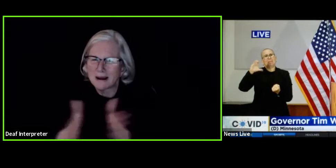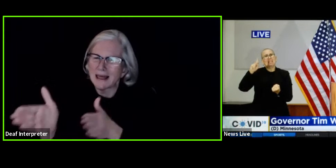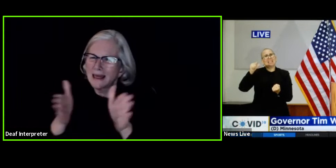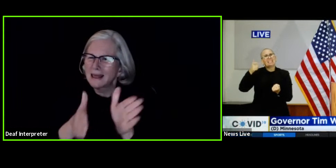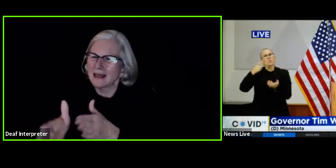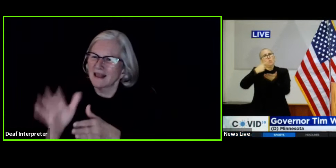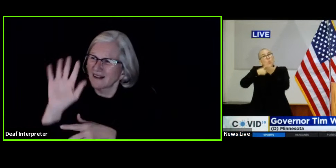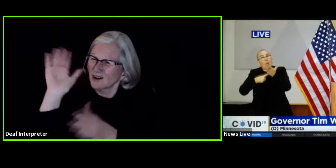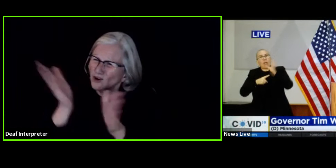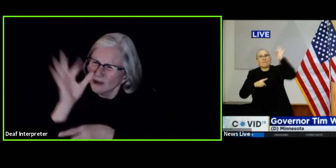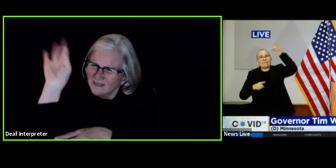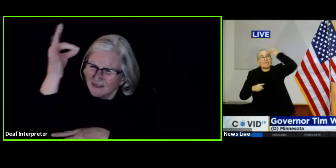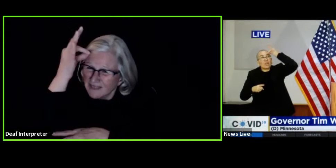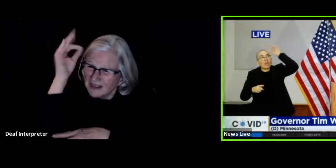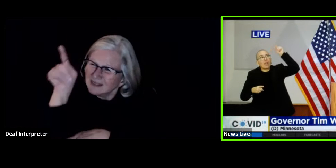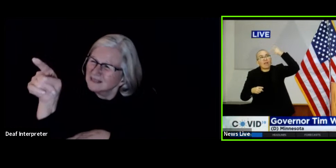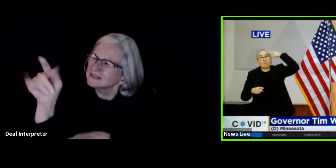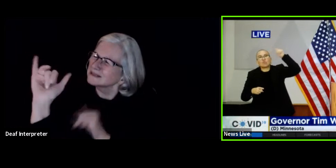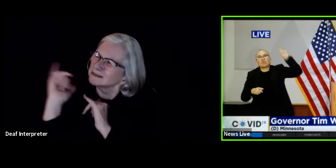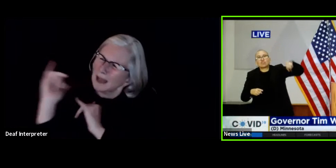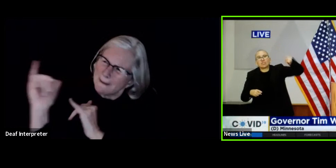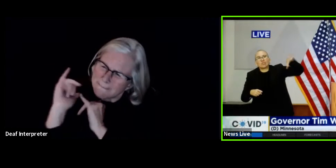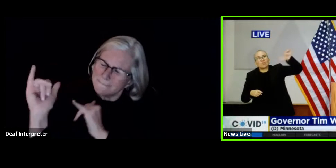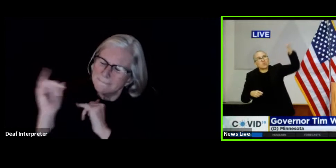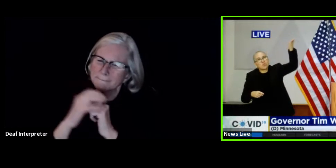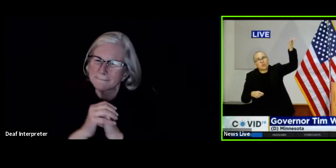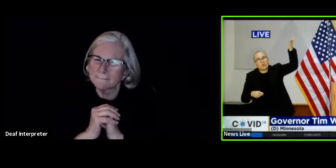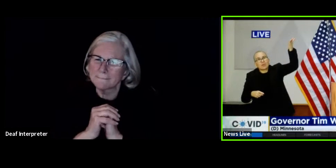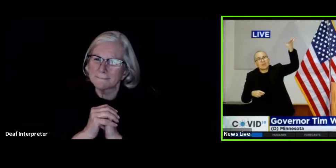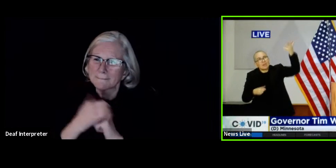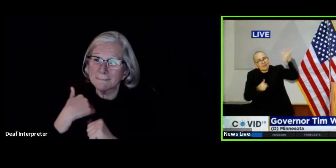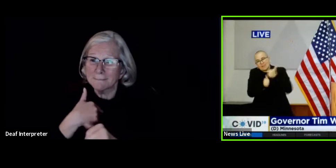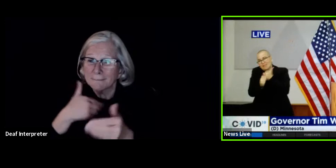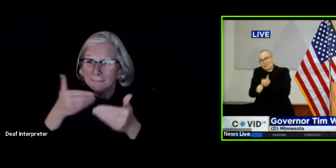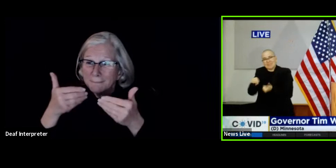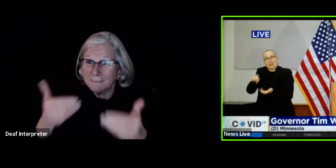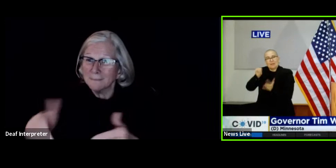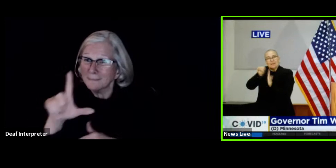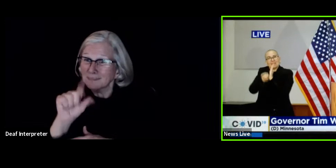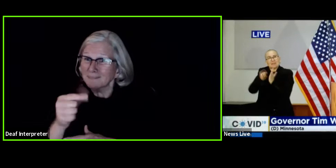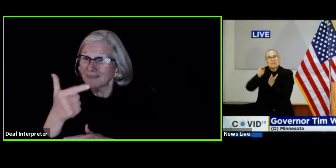SAME THING. GET OURSELVES HERE INTO THE FIRST PART OF NEXT YEAR WHEN THESE VACCINES COME ONLINE AND LET'S